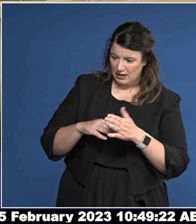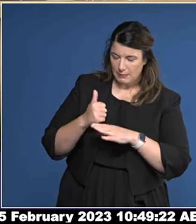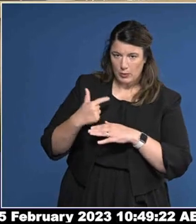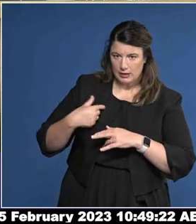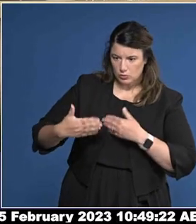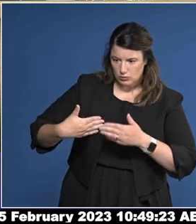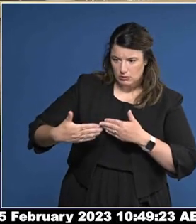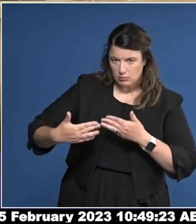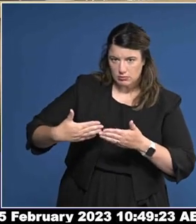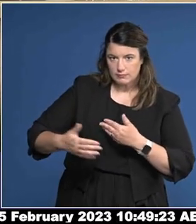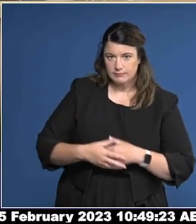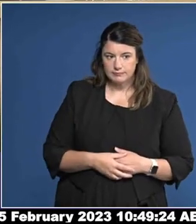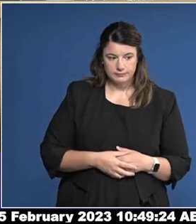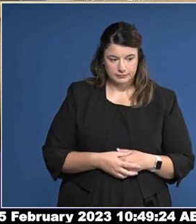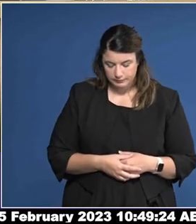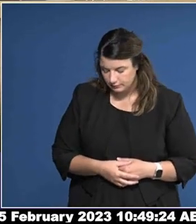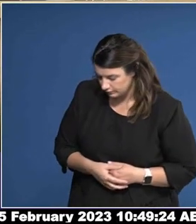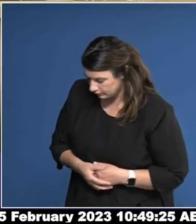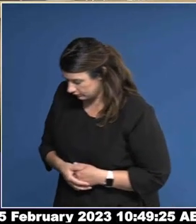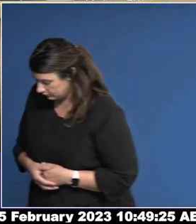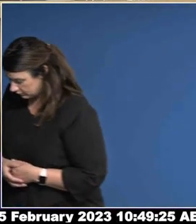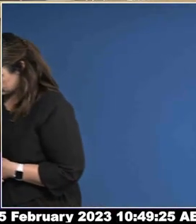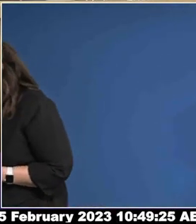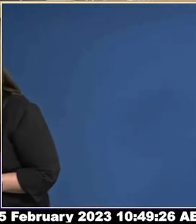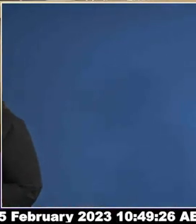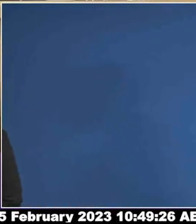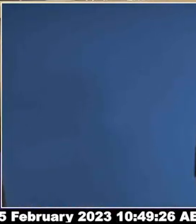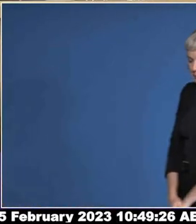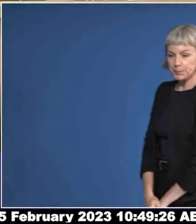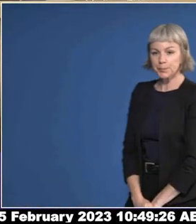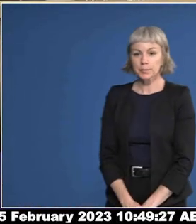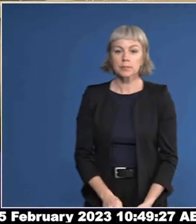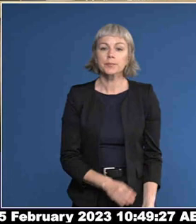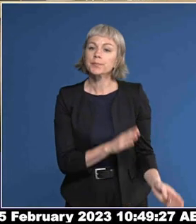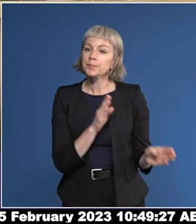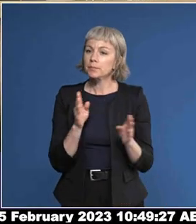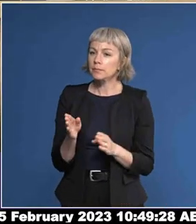And, Ms Toohey, I know a lot of work you have told us has been done in terms of the matrix and the strategy.